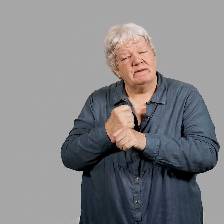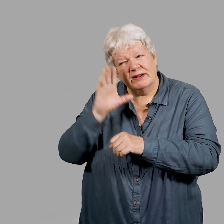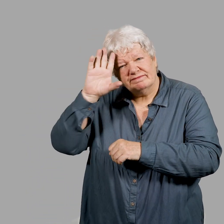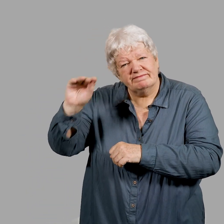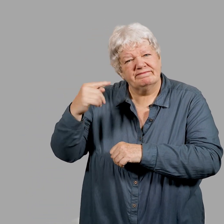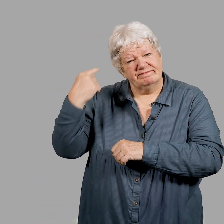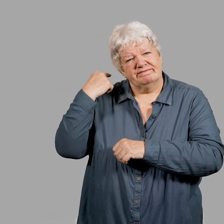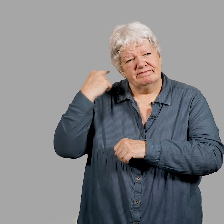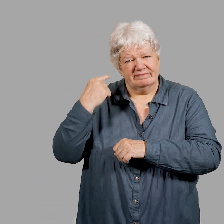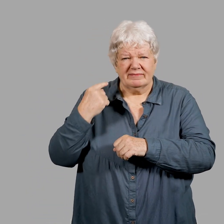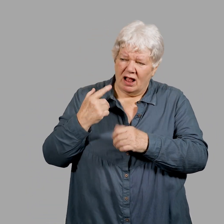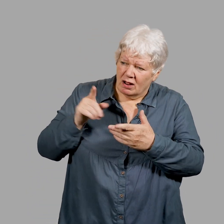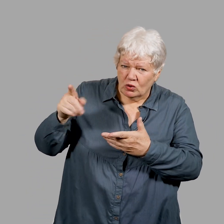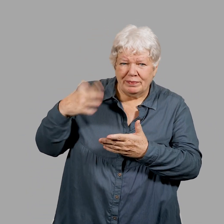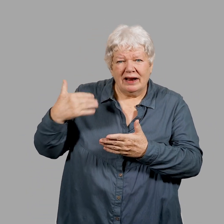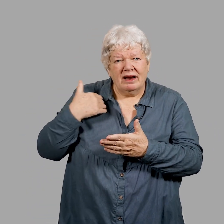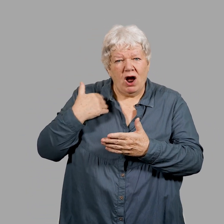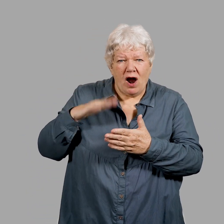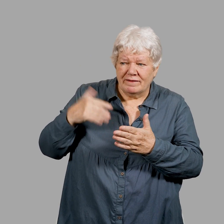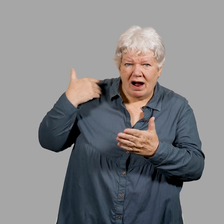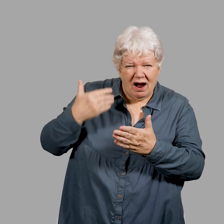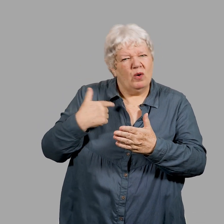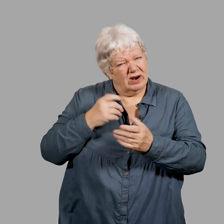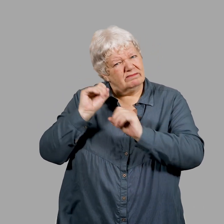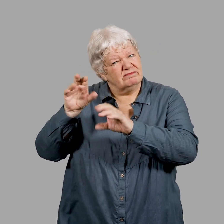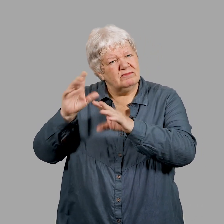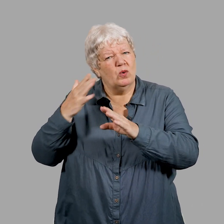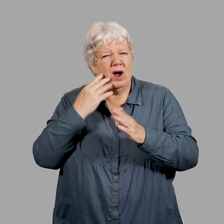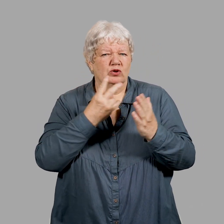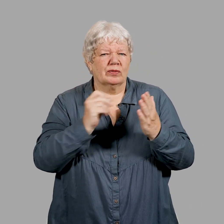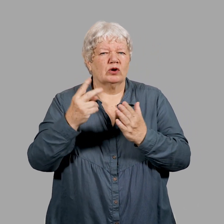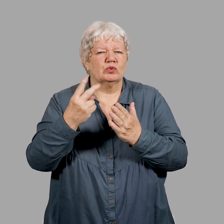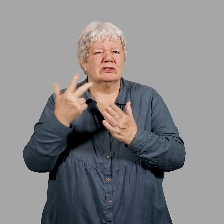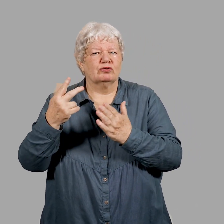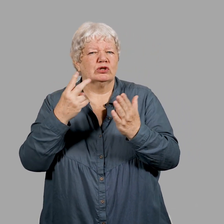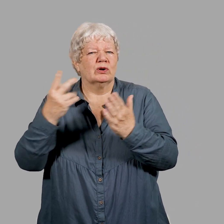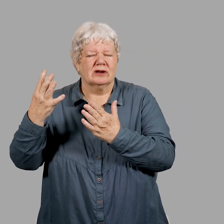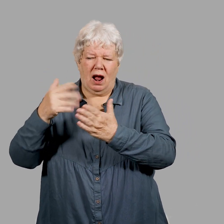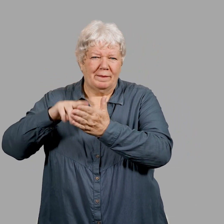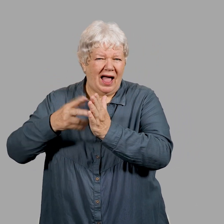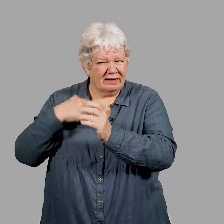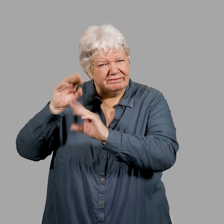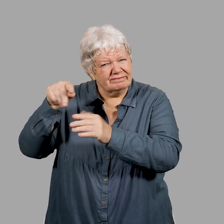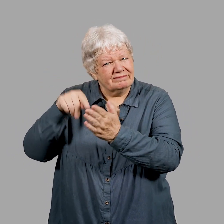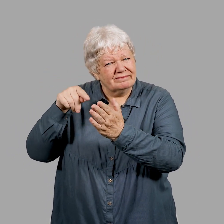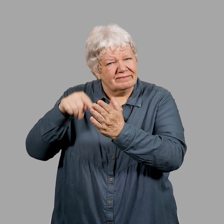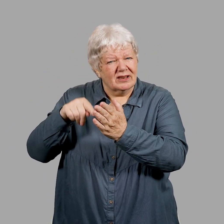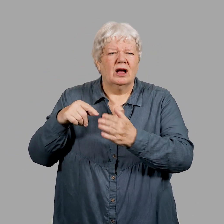consultation on the BSL National Plan 2023-29.